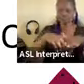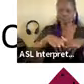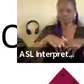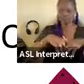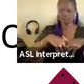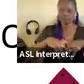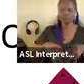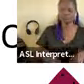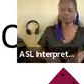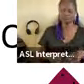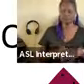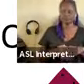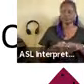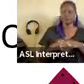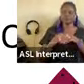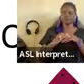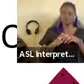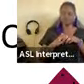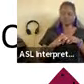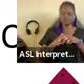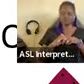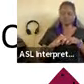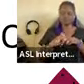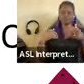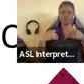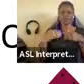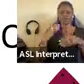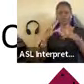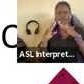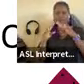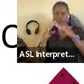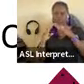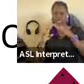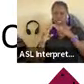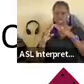So community communication and communication with the community and